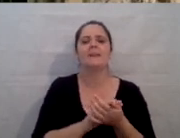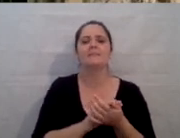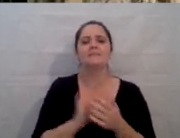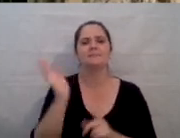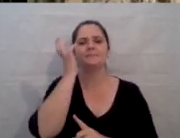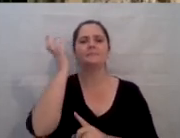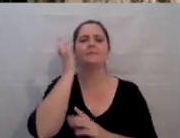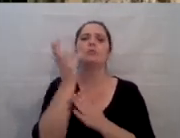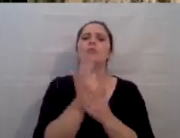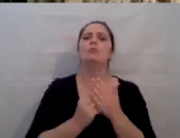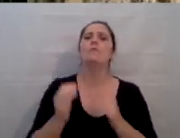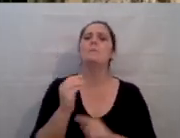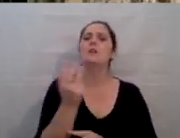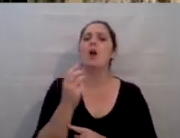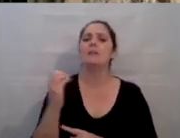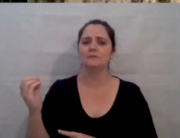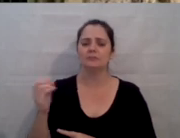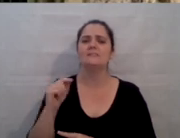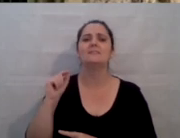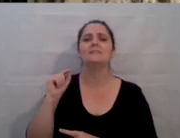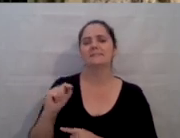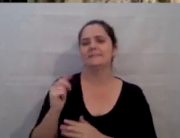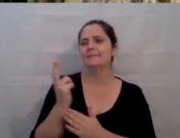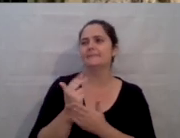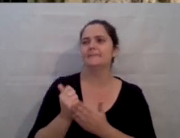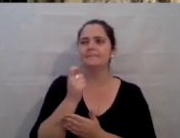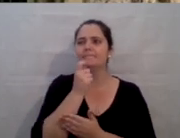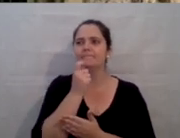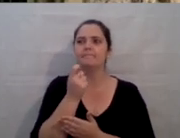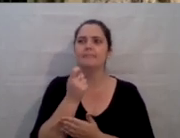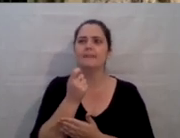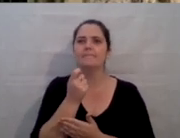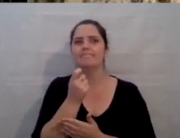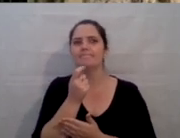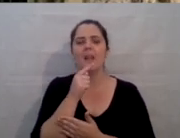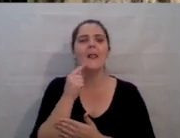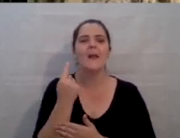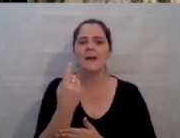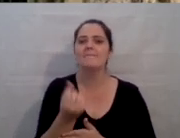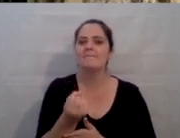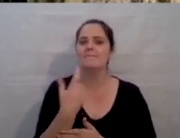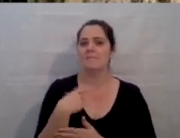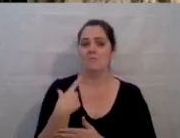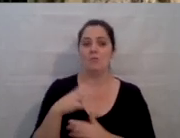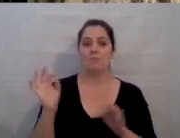because the majority of drawing that was done on those academic studies was done without the model. So the model would come in,